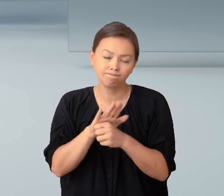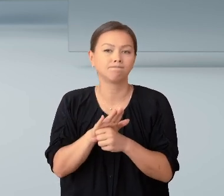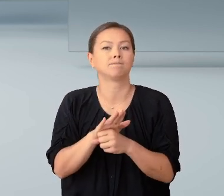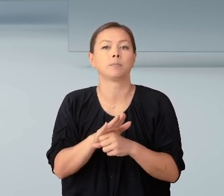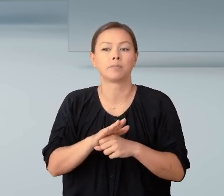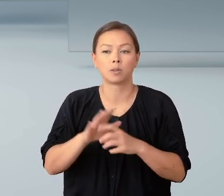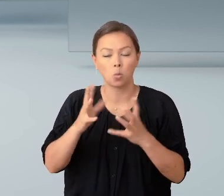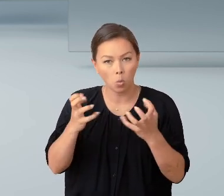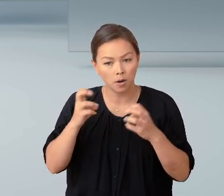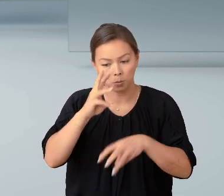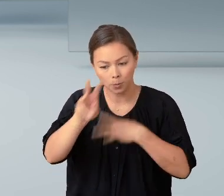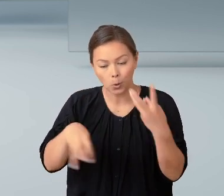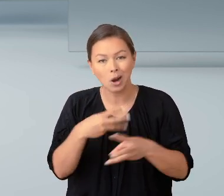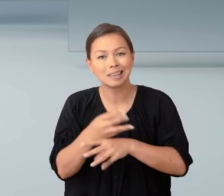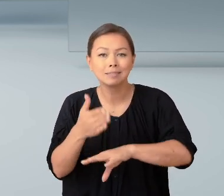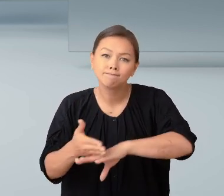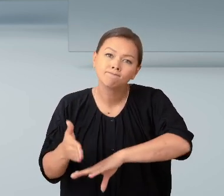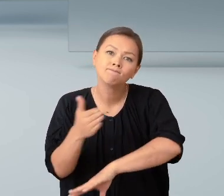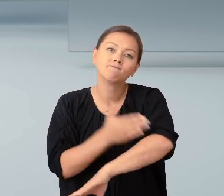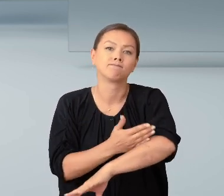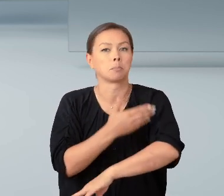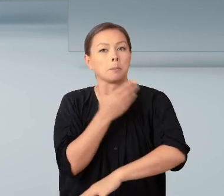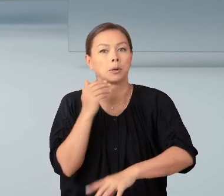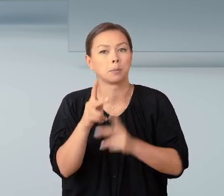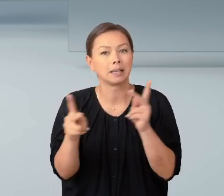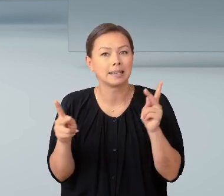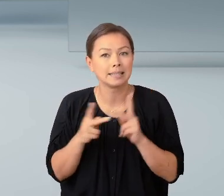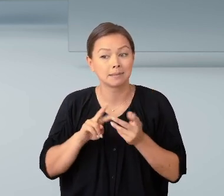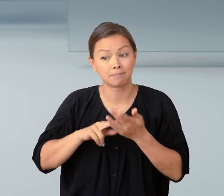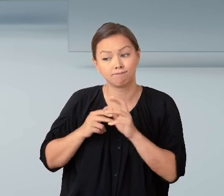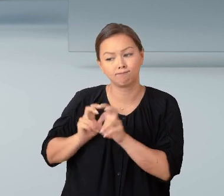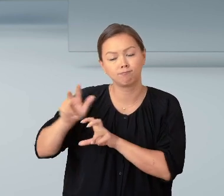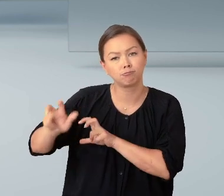research, innovation, and global security.